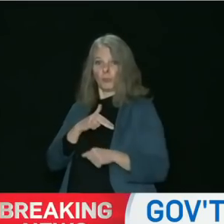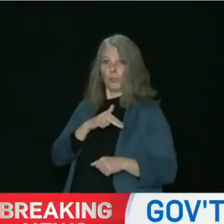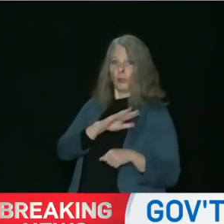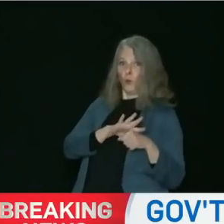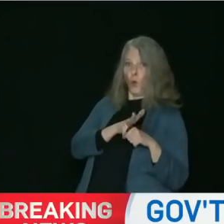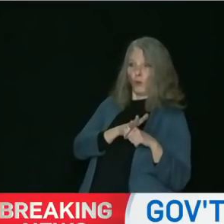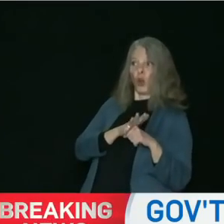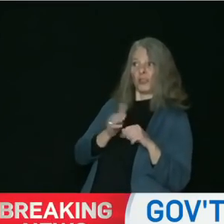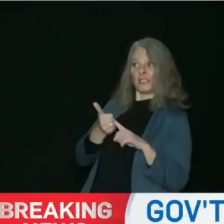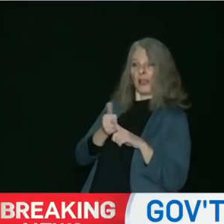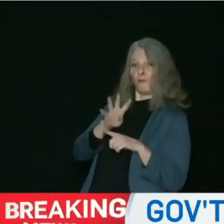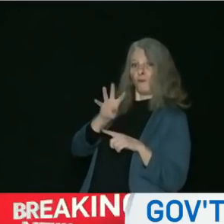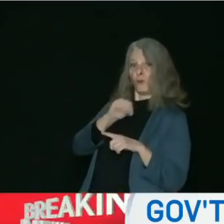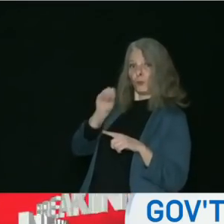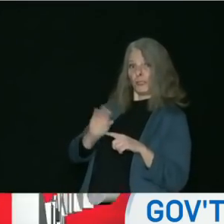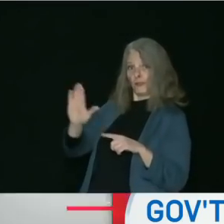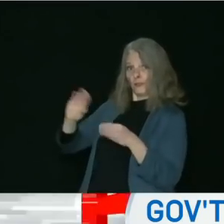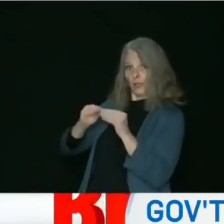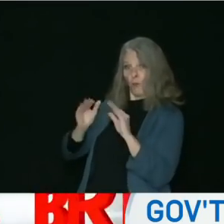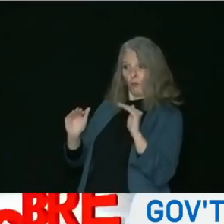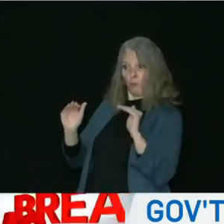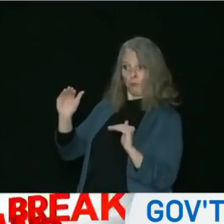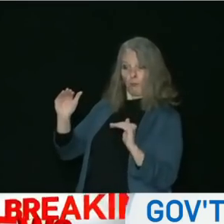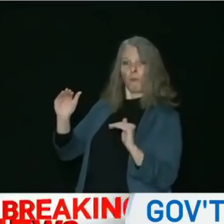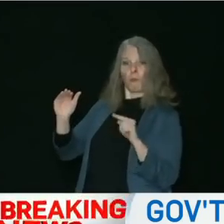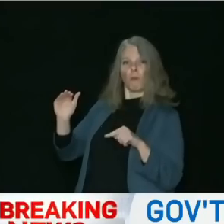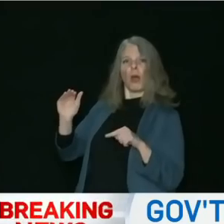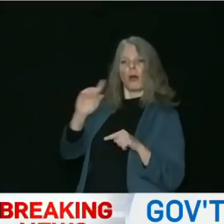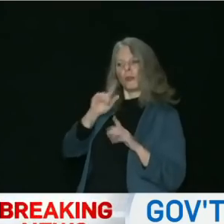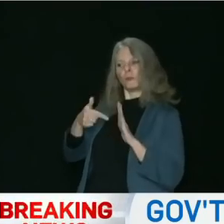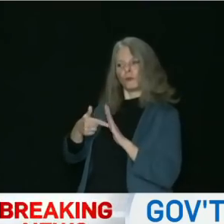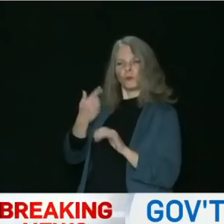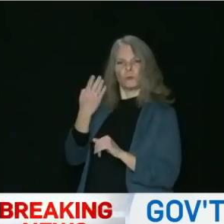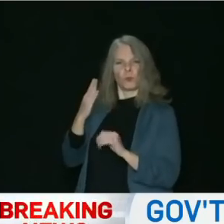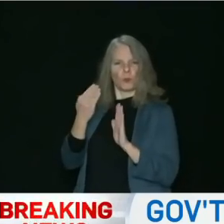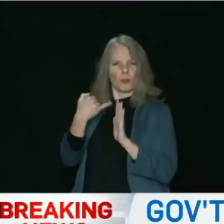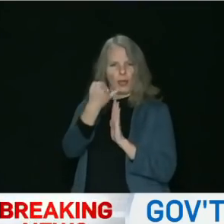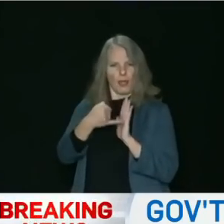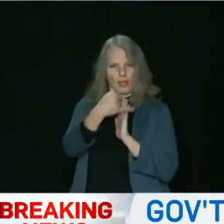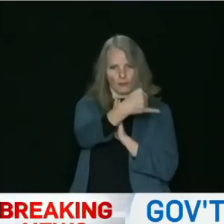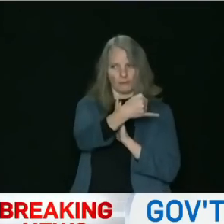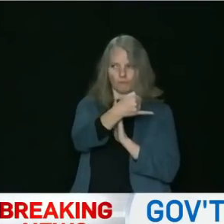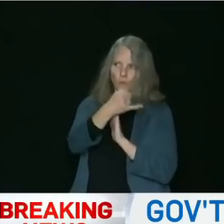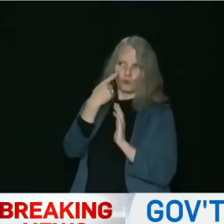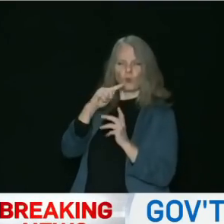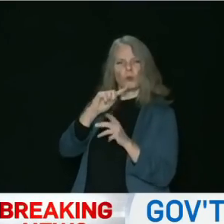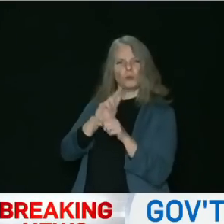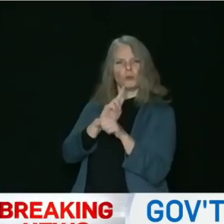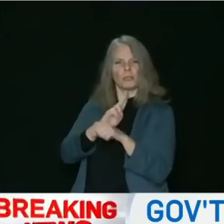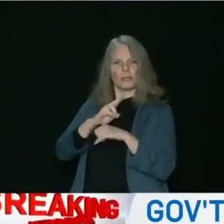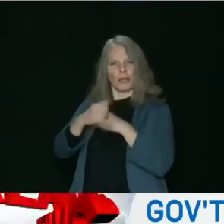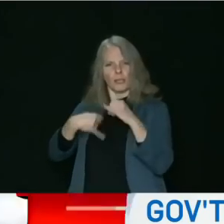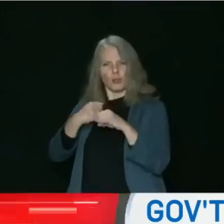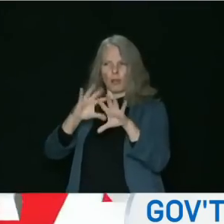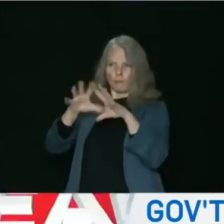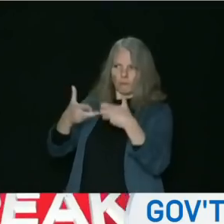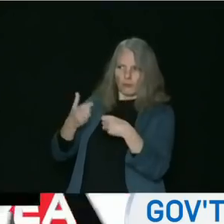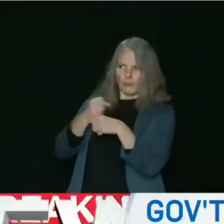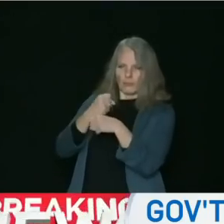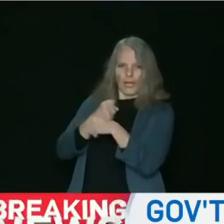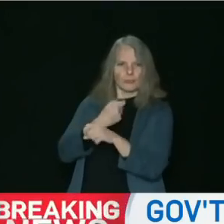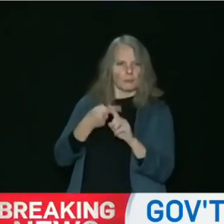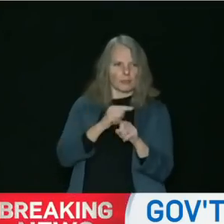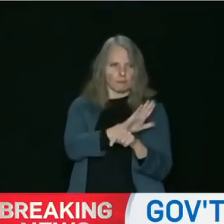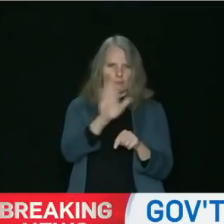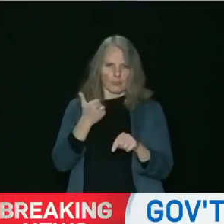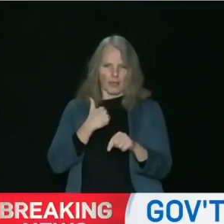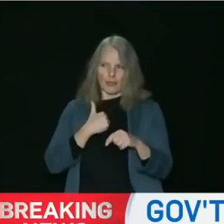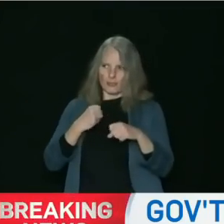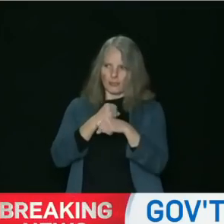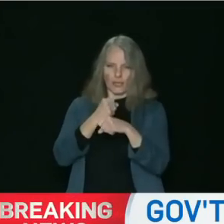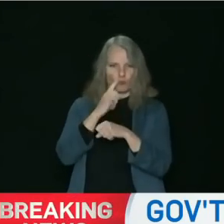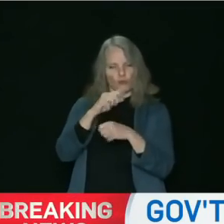HOSPITALIZATION RATES WERE 40%